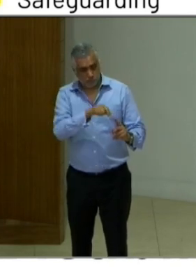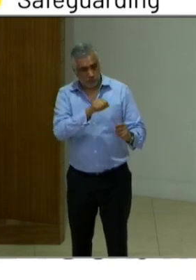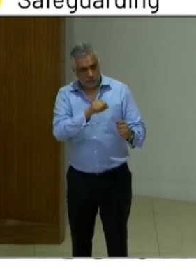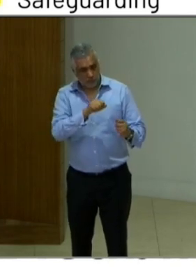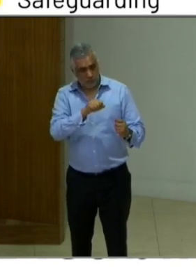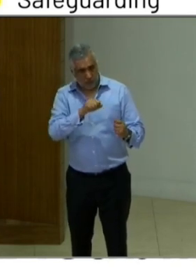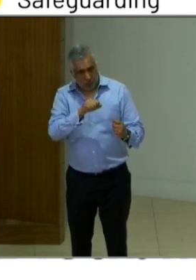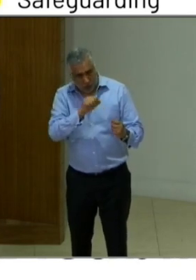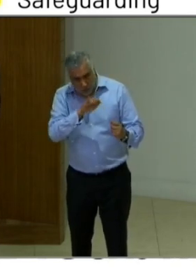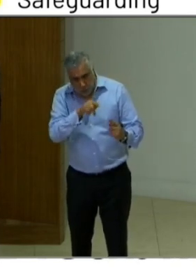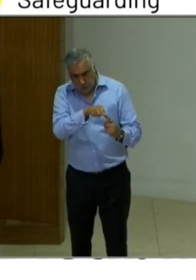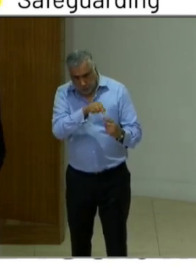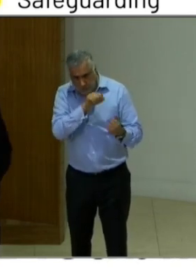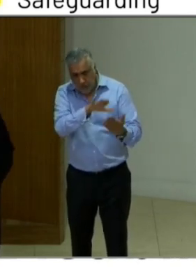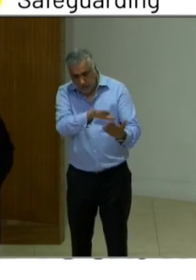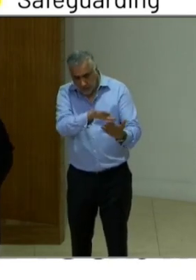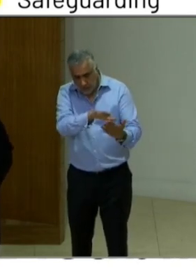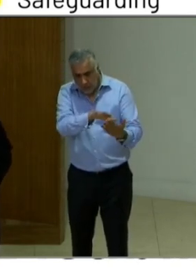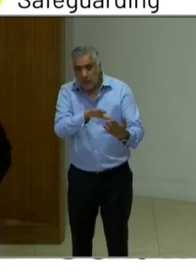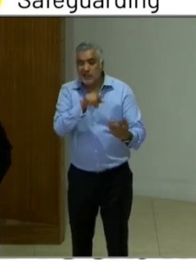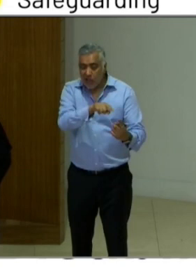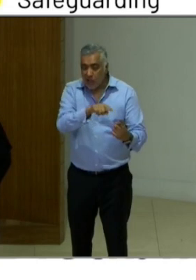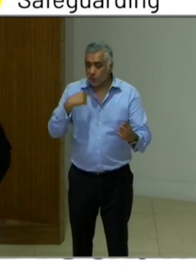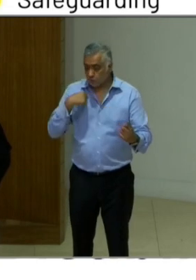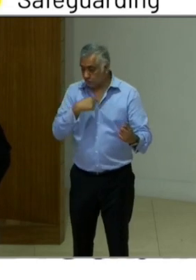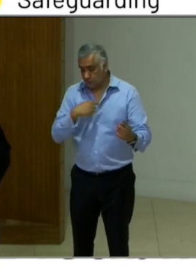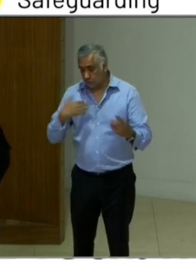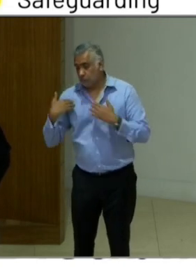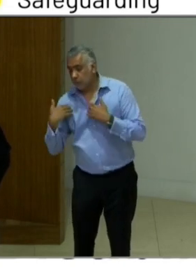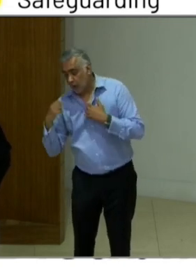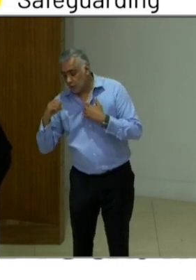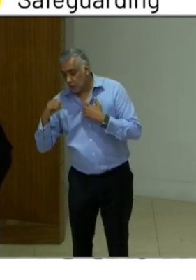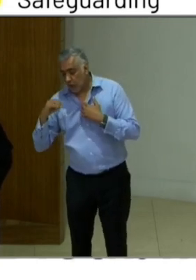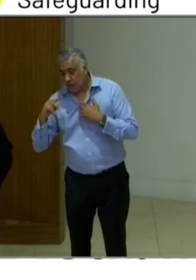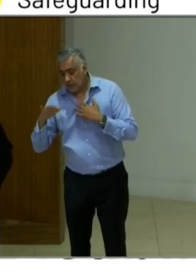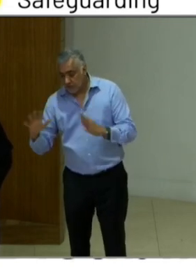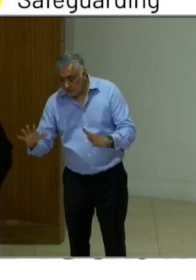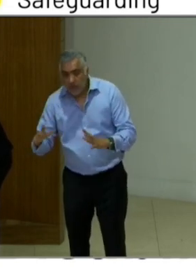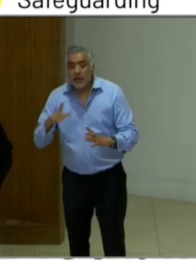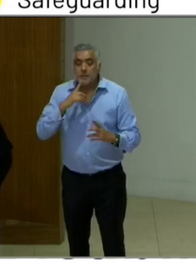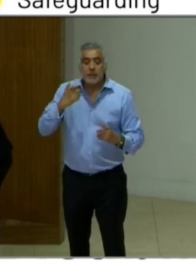Our moral responsibility of society, it is the latter's responsibility to destroy